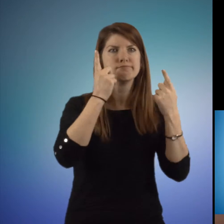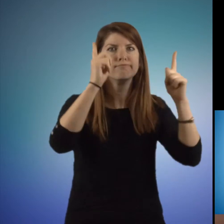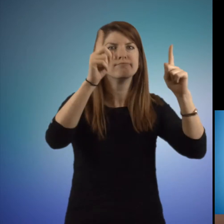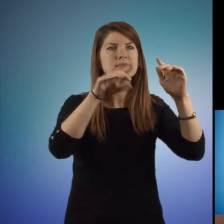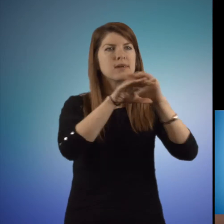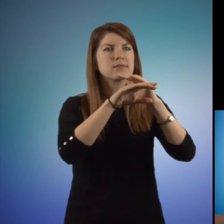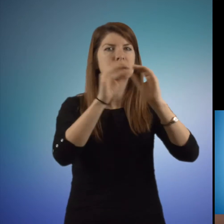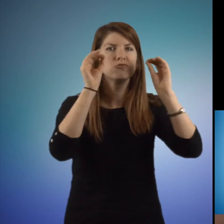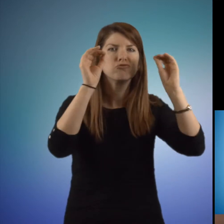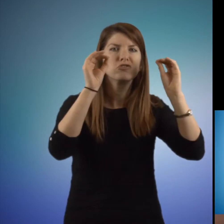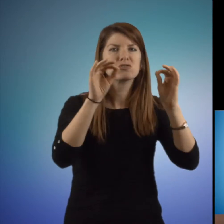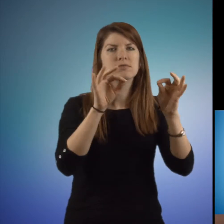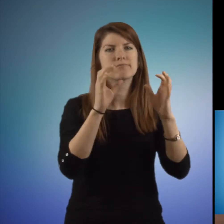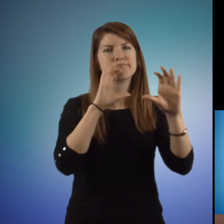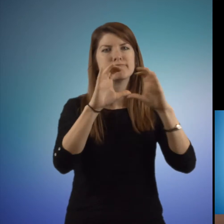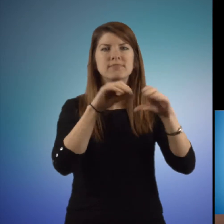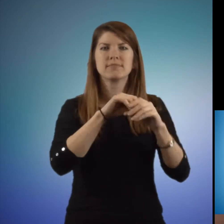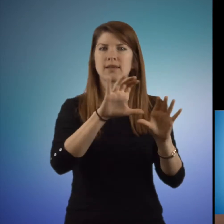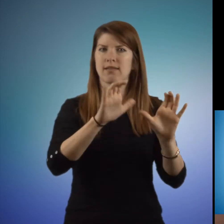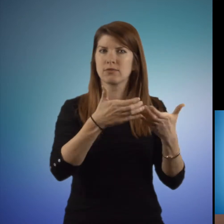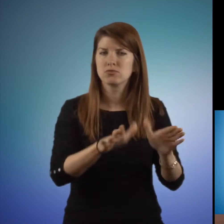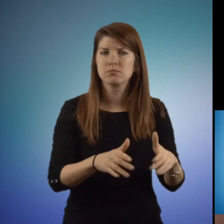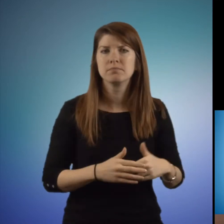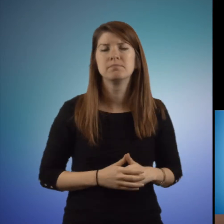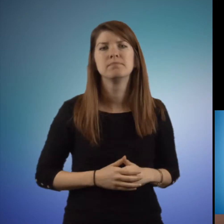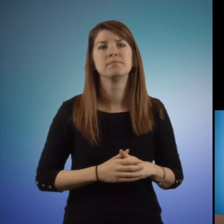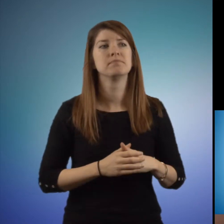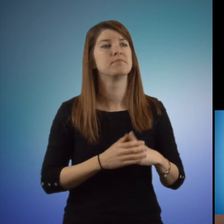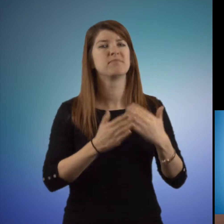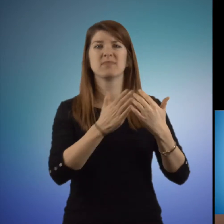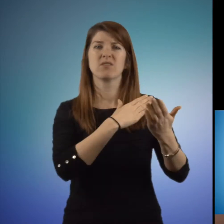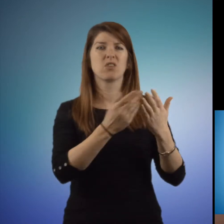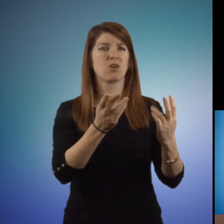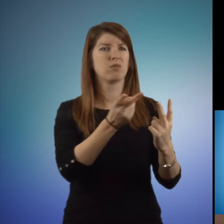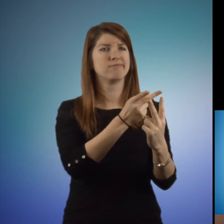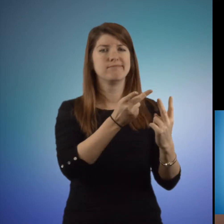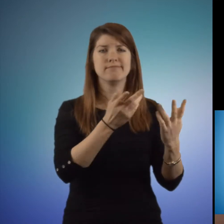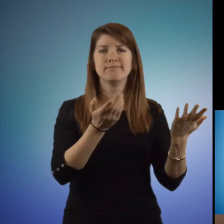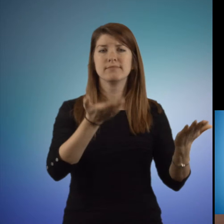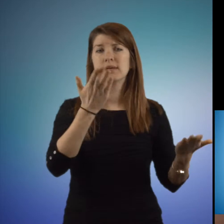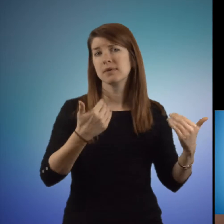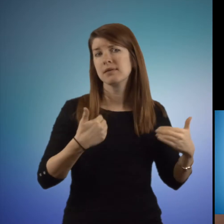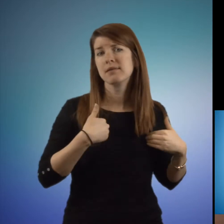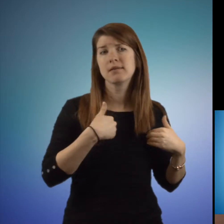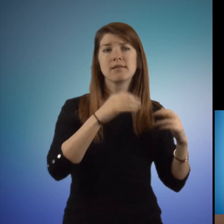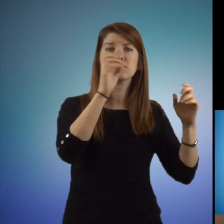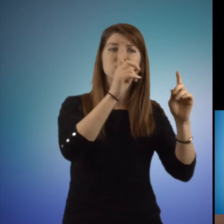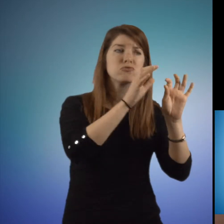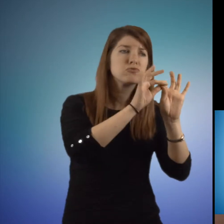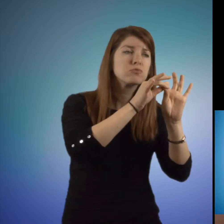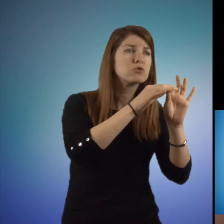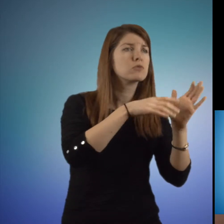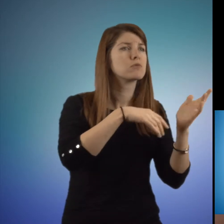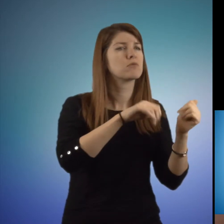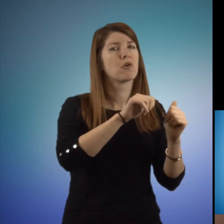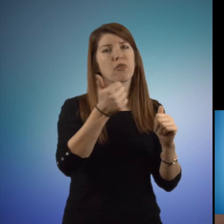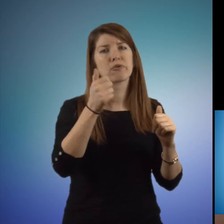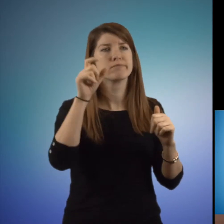and communication in their classroom. Even though they may have had an educational interpreter, they may have had other assistive listening technology,